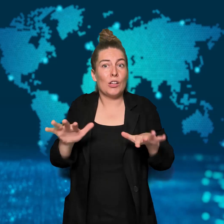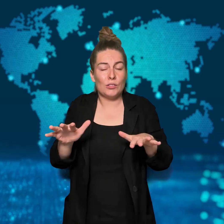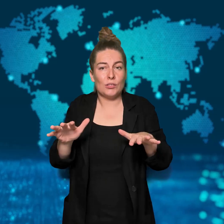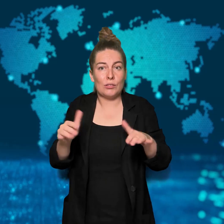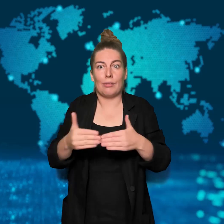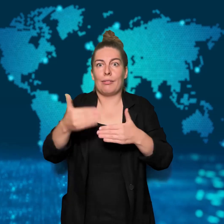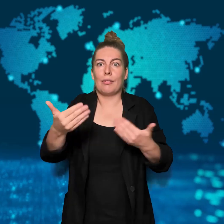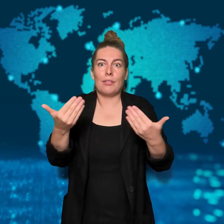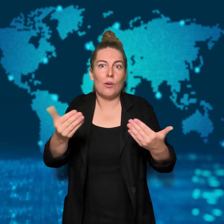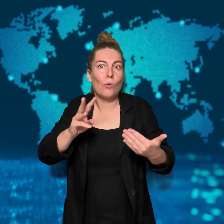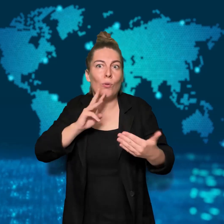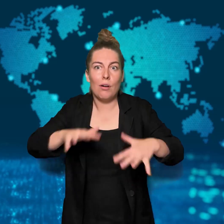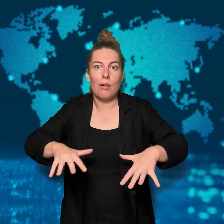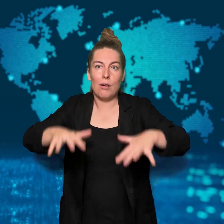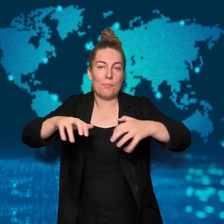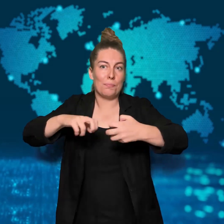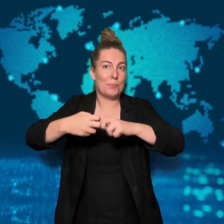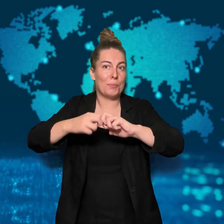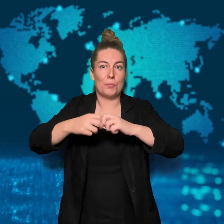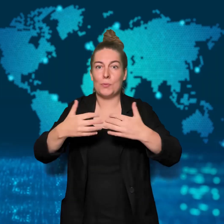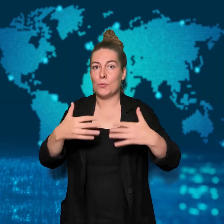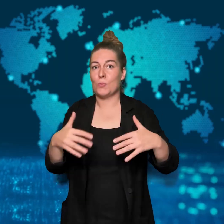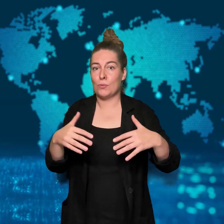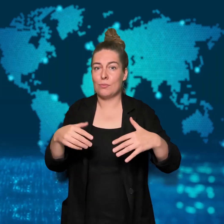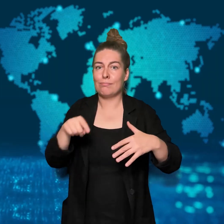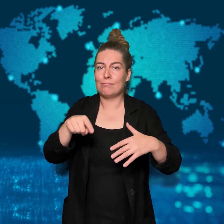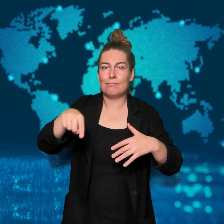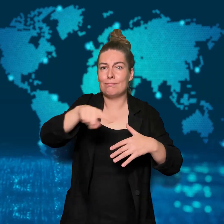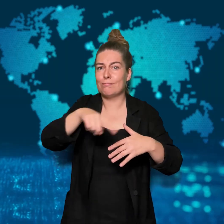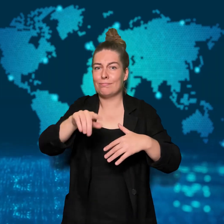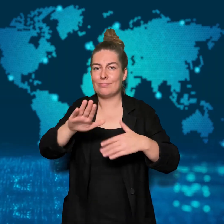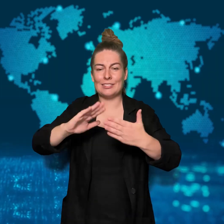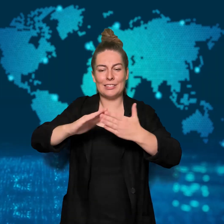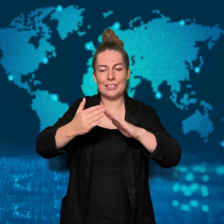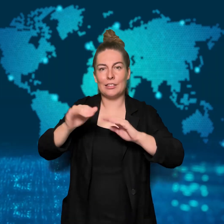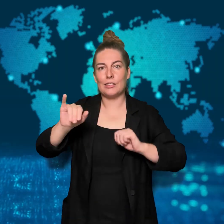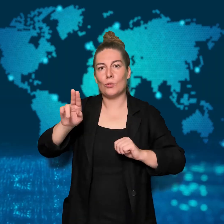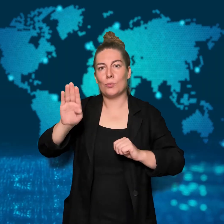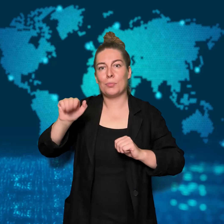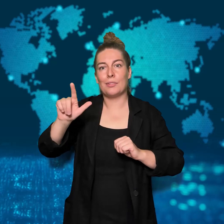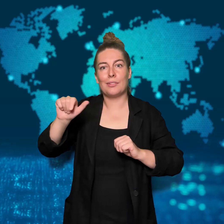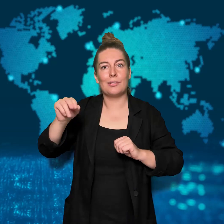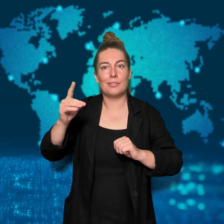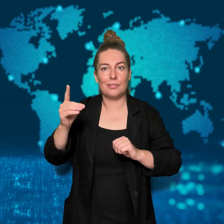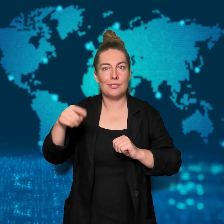are cut off from supplies.